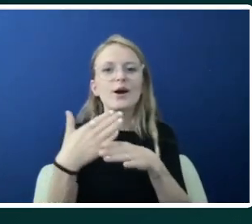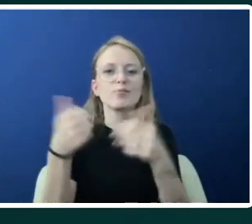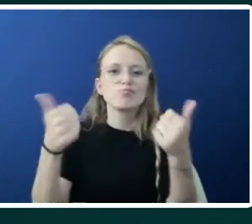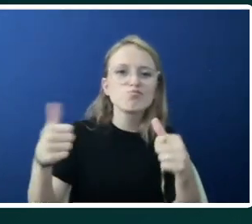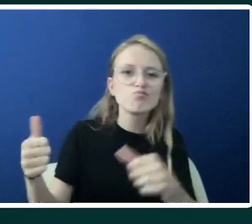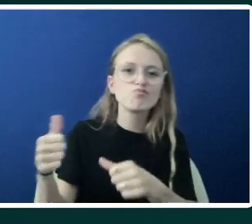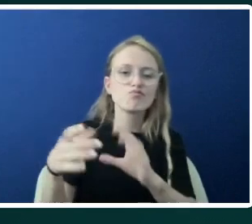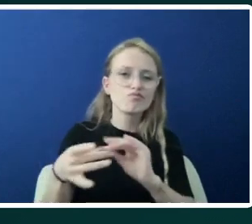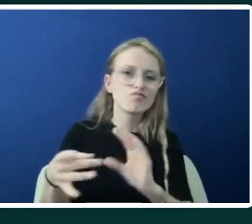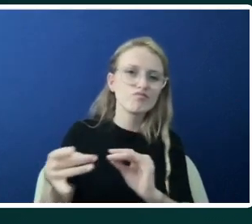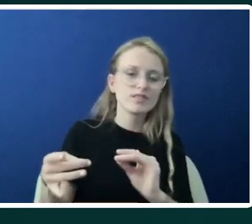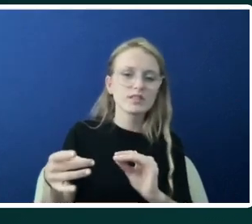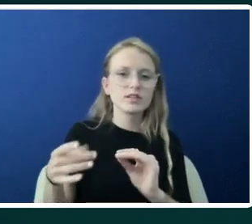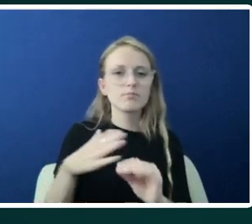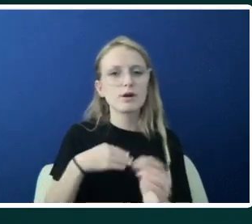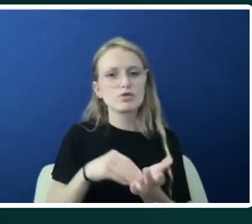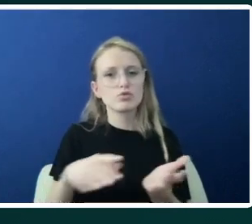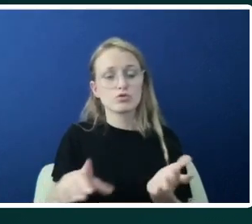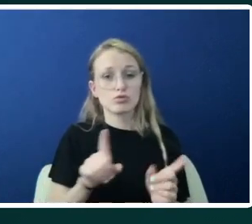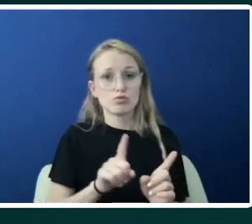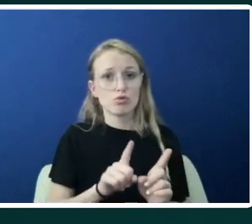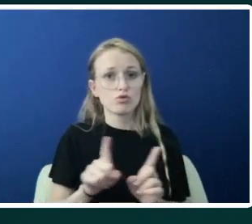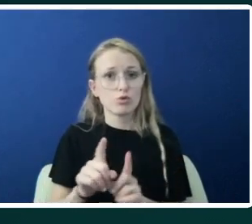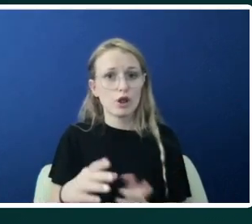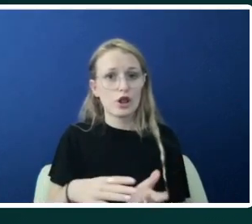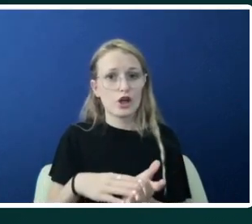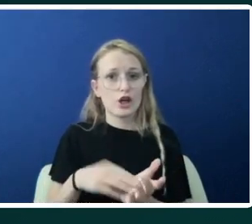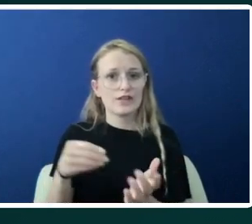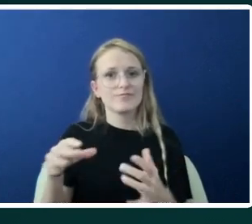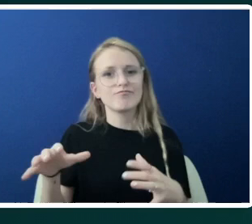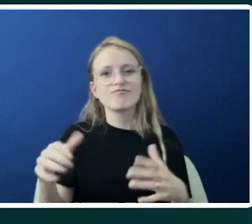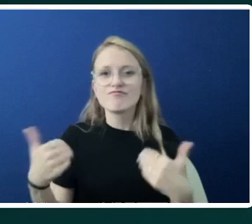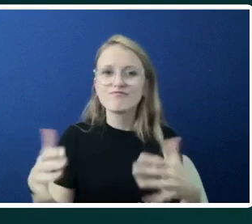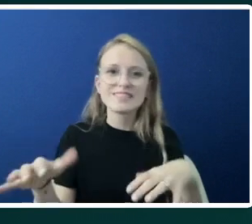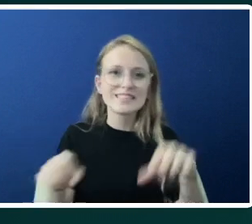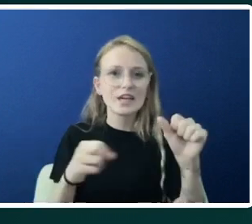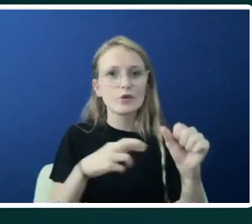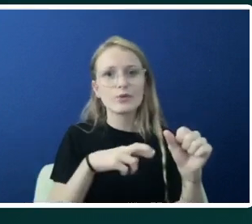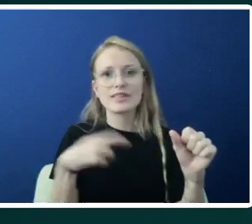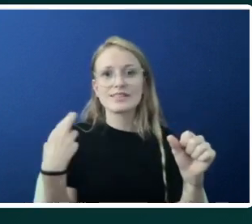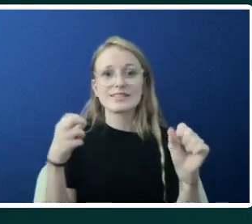My students also learned that taking risks within technology, it can be really